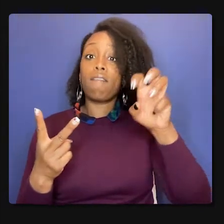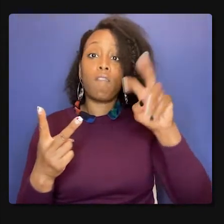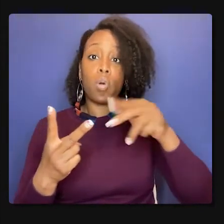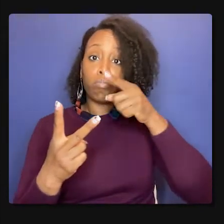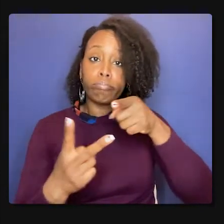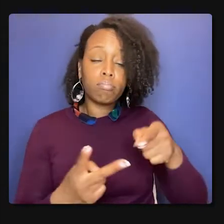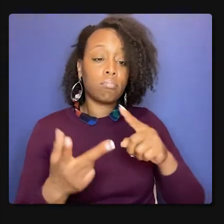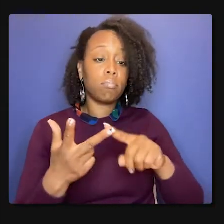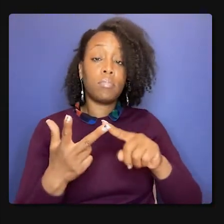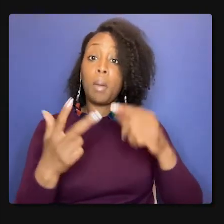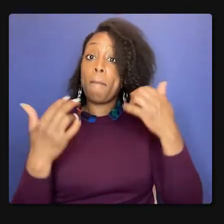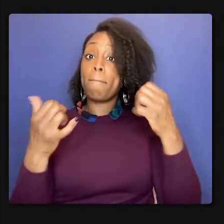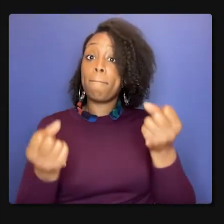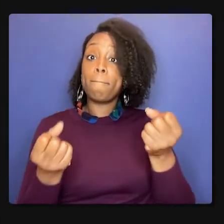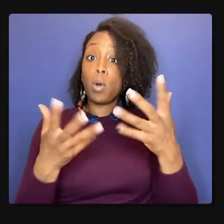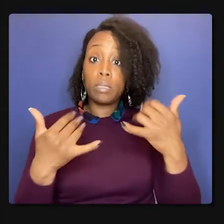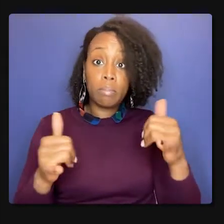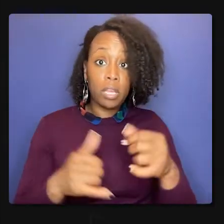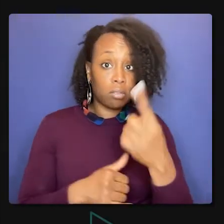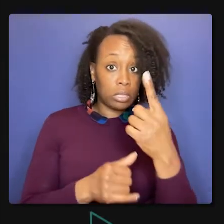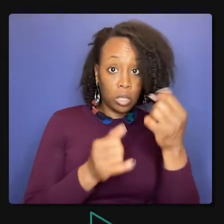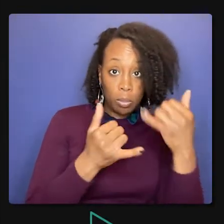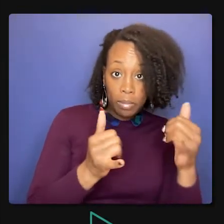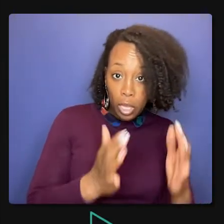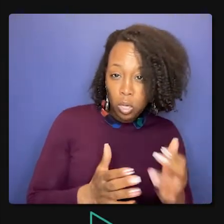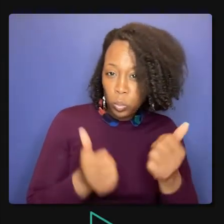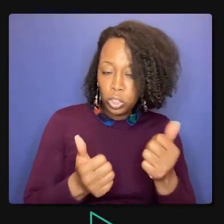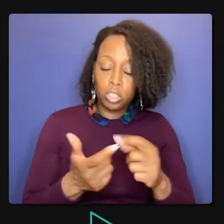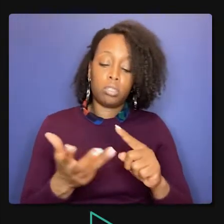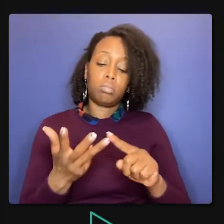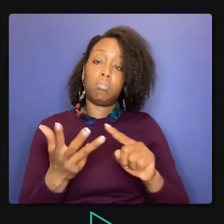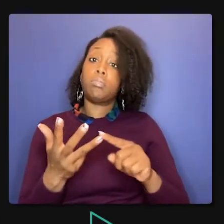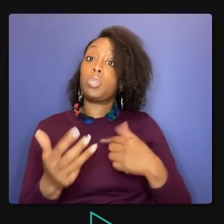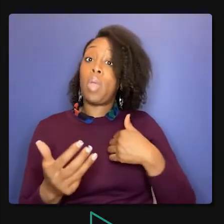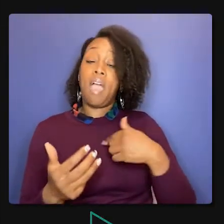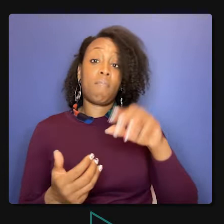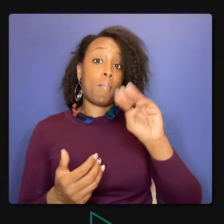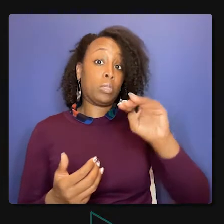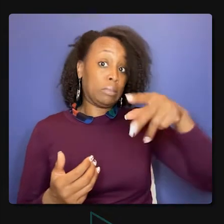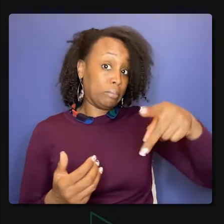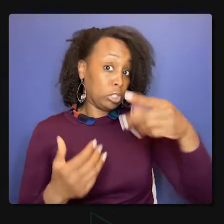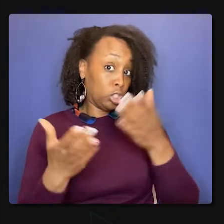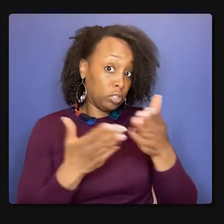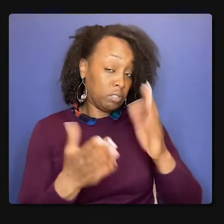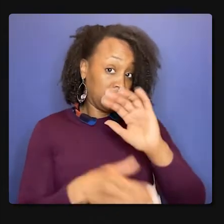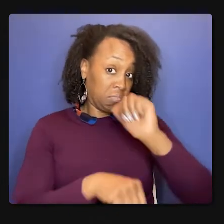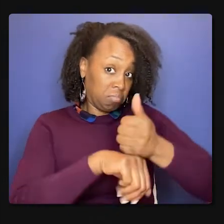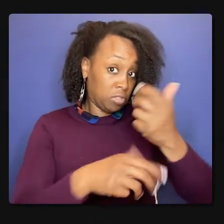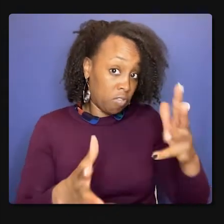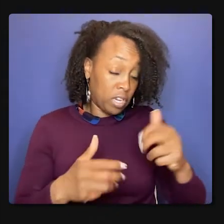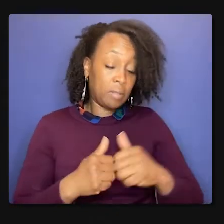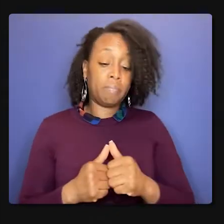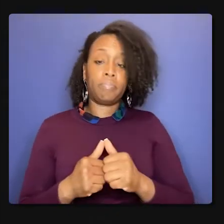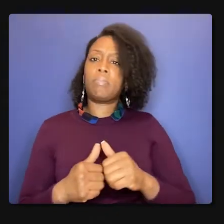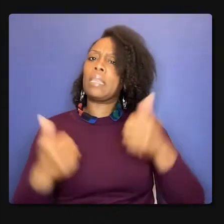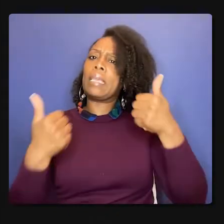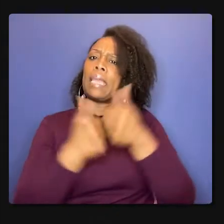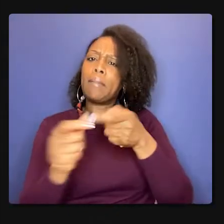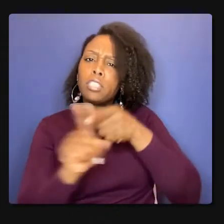Is it multiplayer or single player? Do you have multiplayer services implemented already? What game genre will your game be?